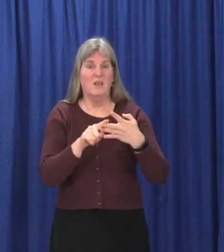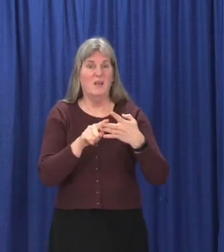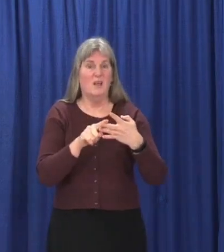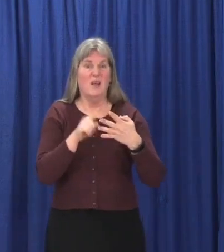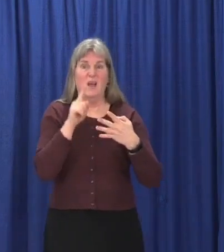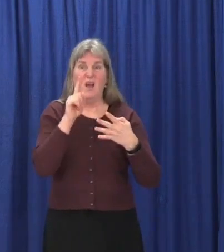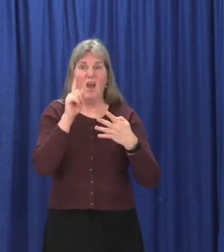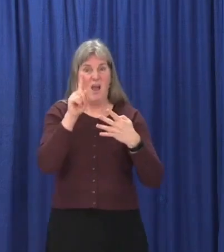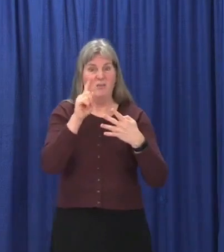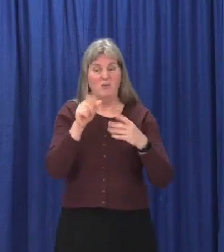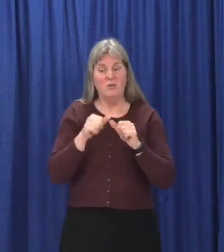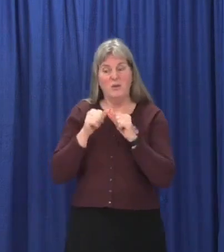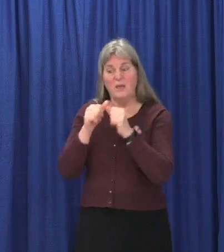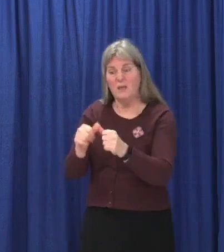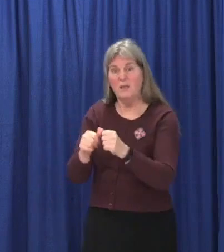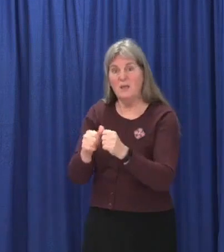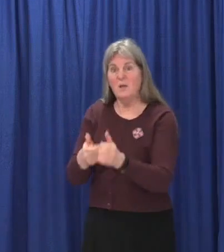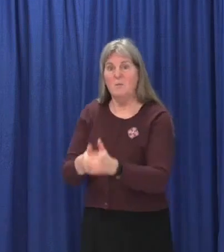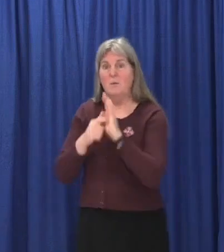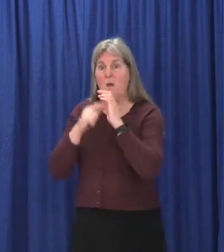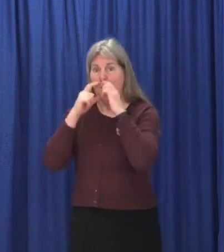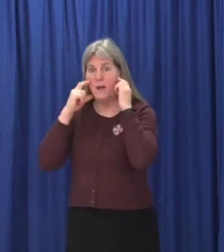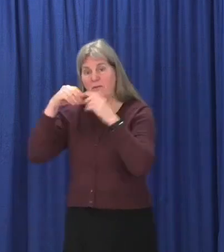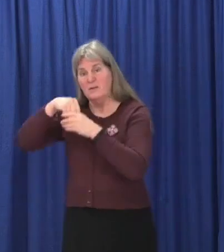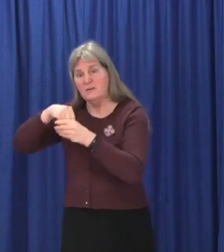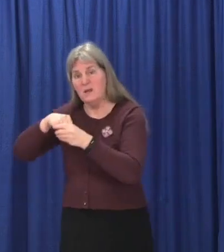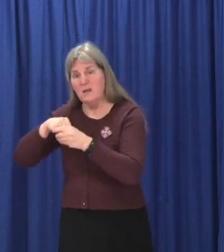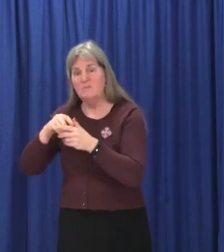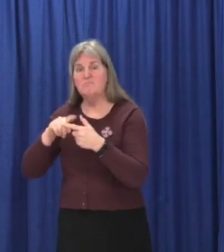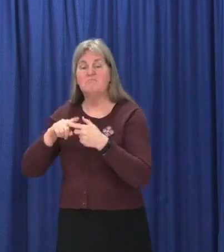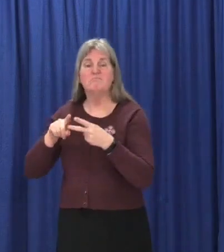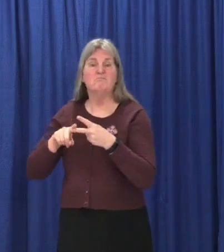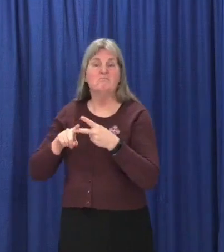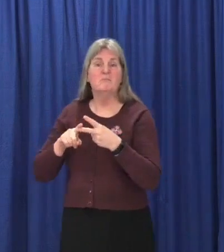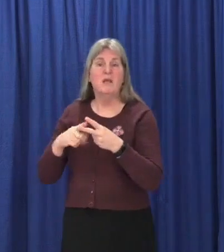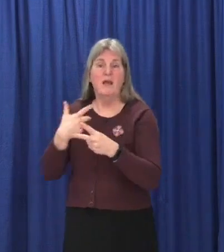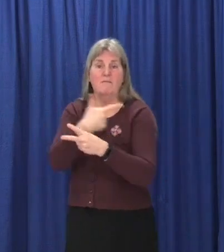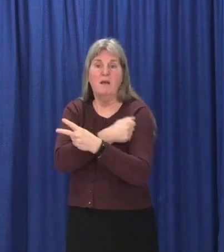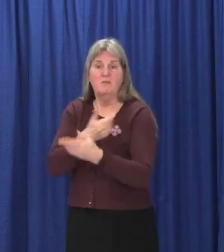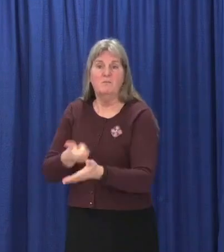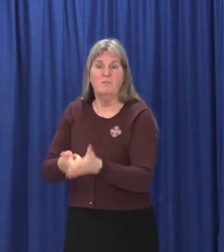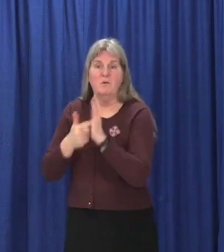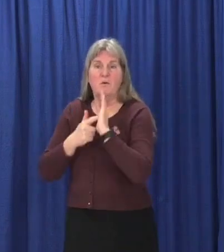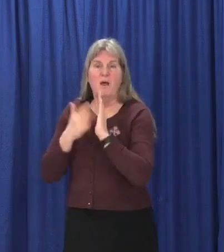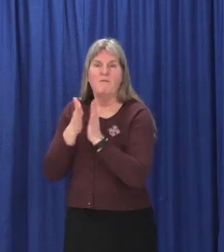will be the requirement to wear masks indoors, the vaccine requirement for public servants,